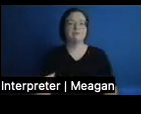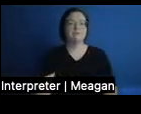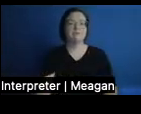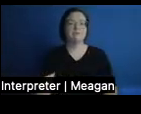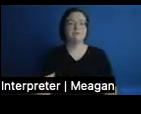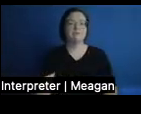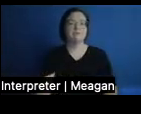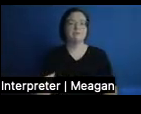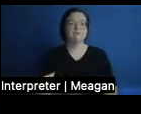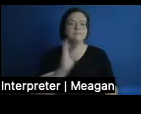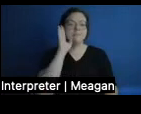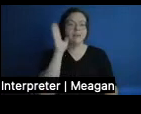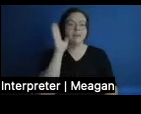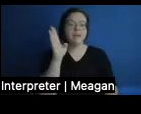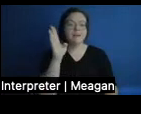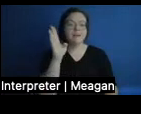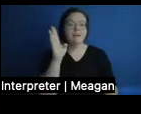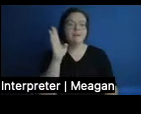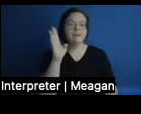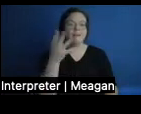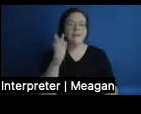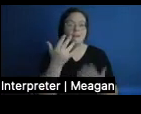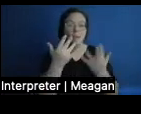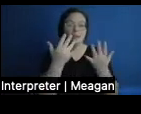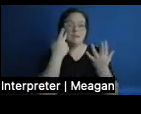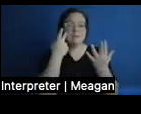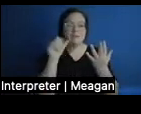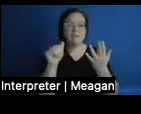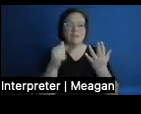Hi. I was kind of waiting to see if anybody else wanted to go, but if not,